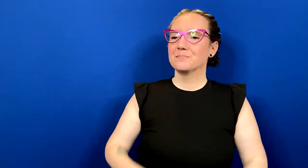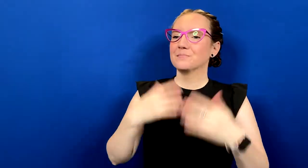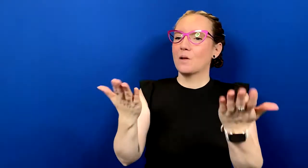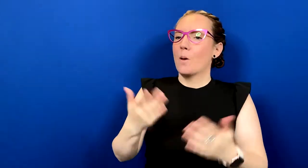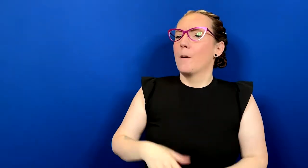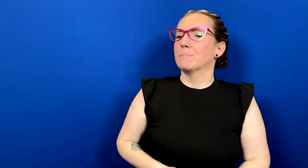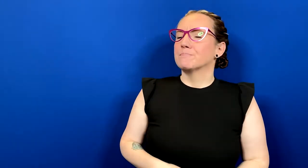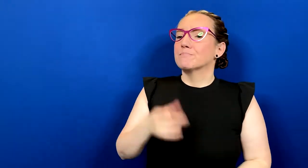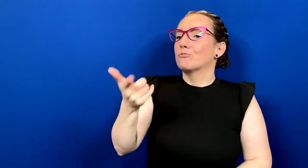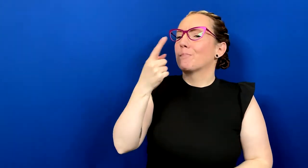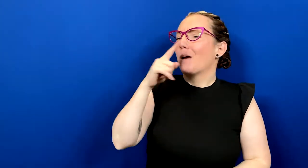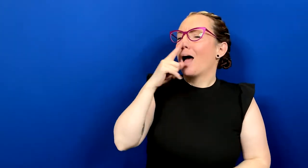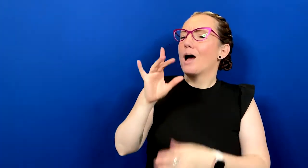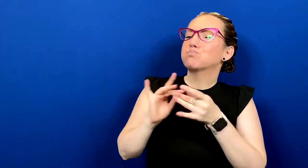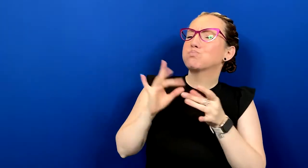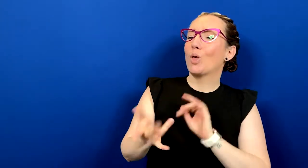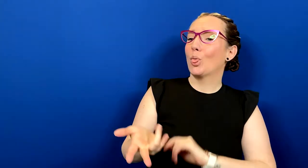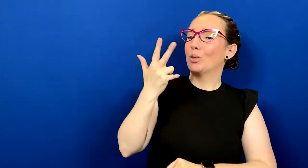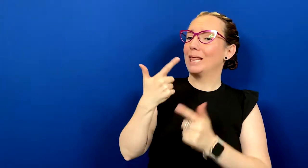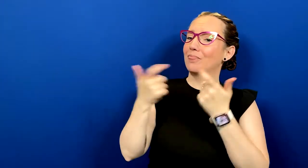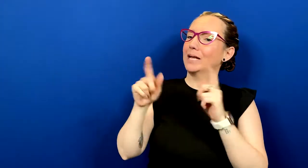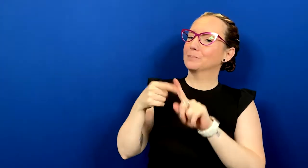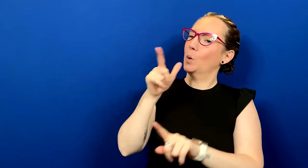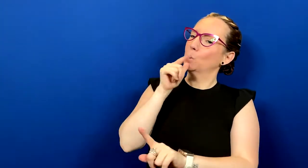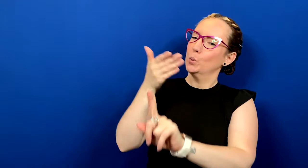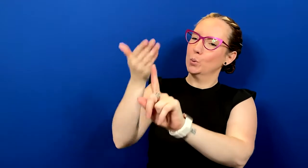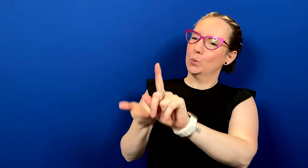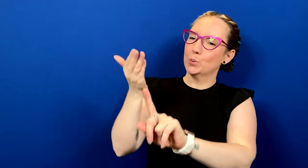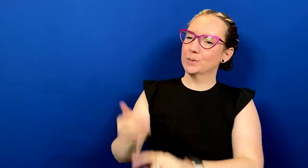So, tell us three things about who you are.